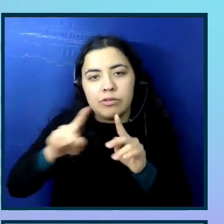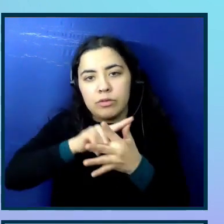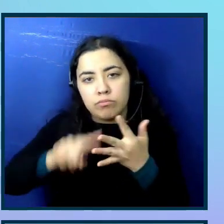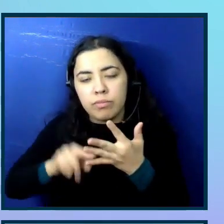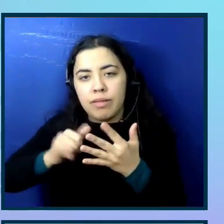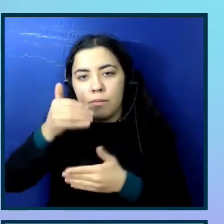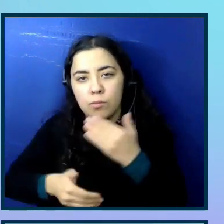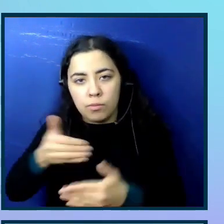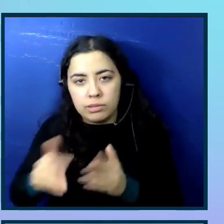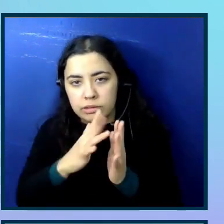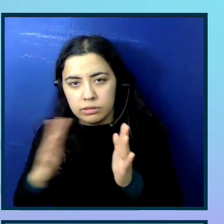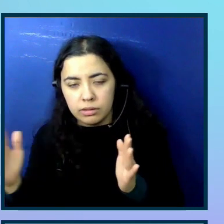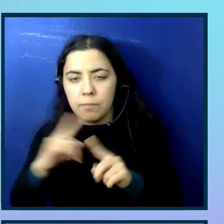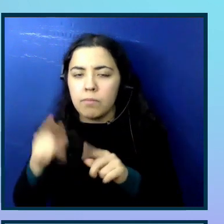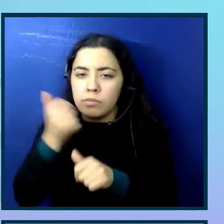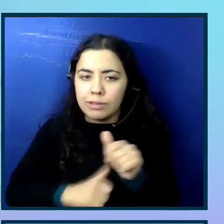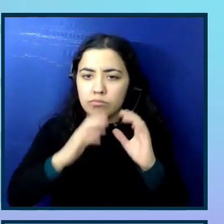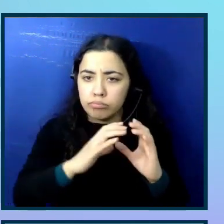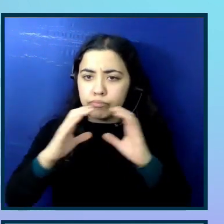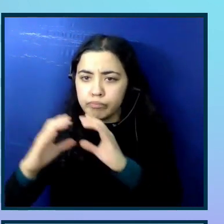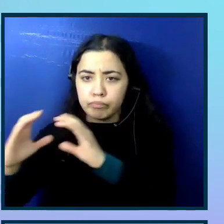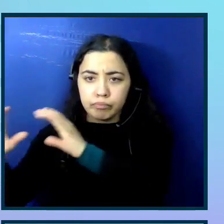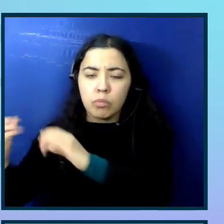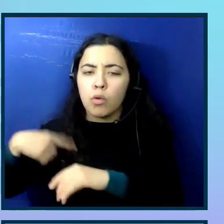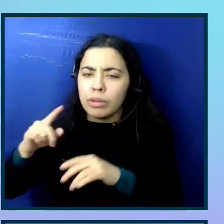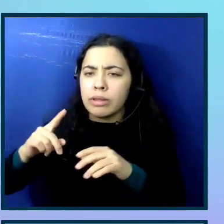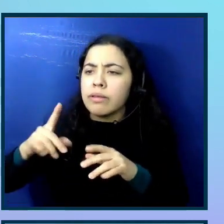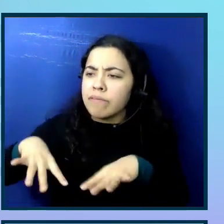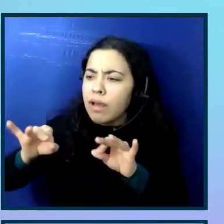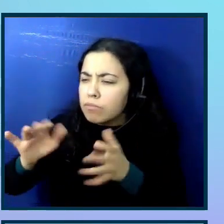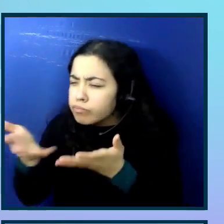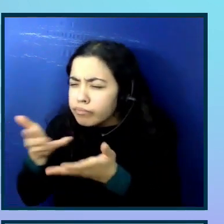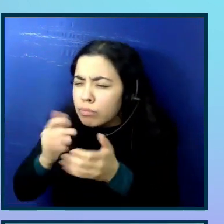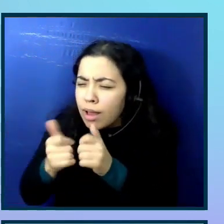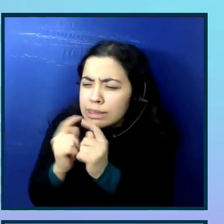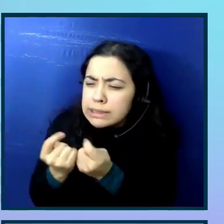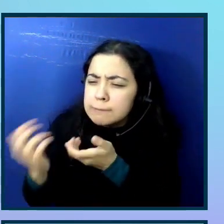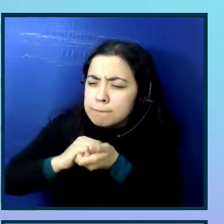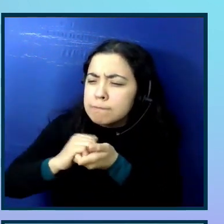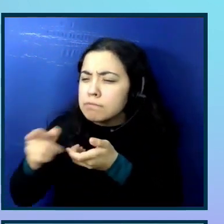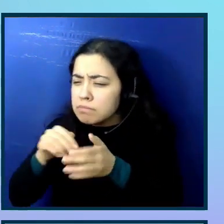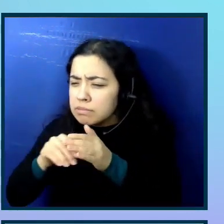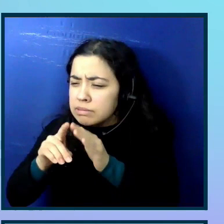But with each program we take on, we try to find ways to partner with our accessibility team because we are lucky enough to have a whole team.